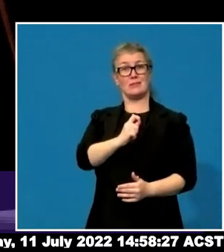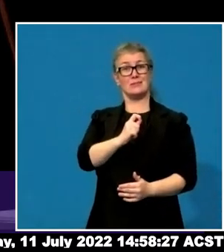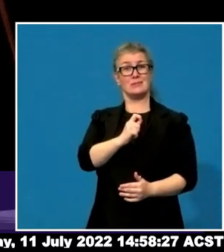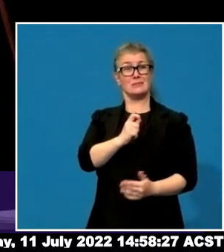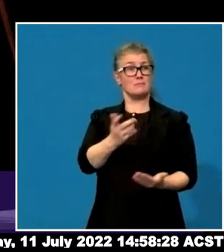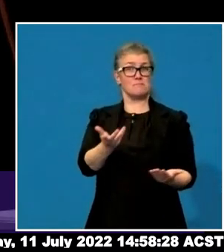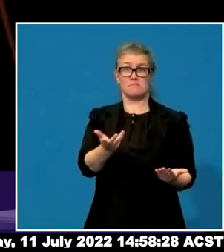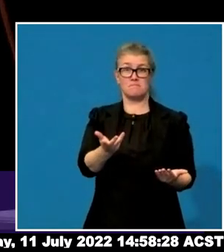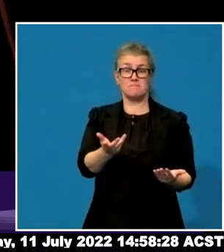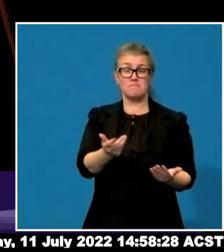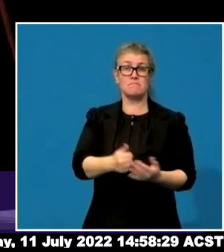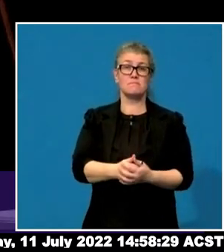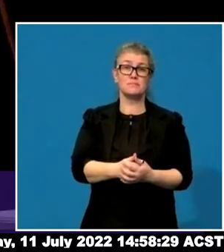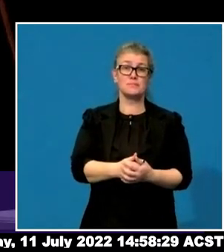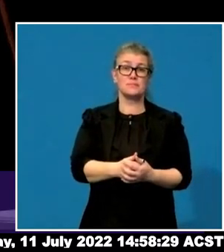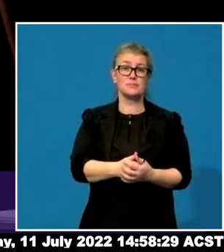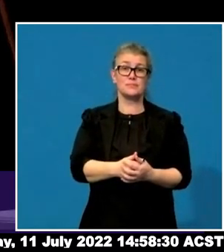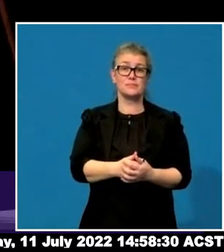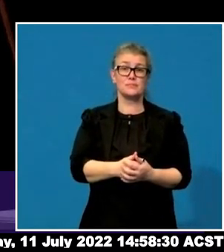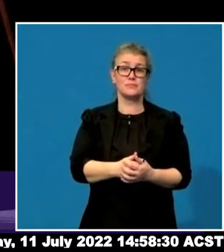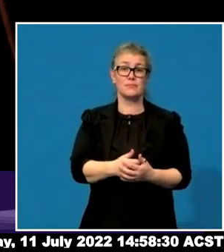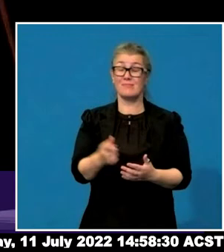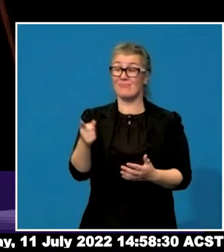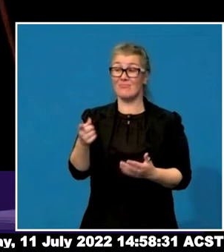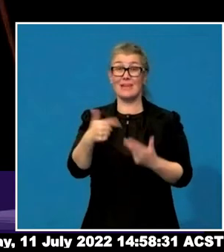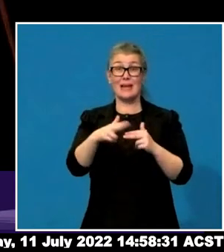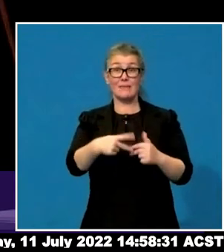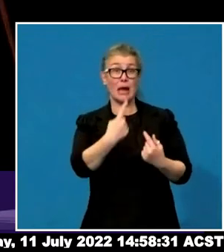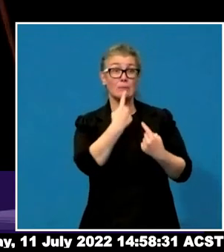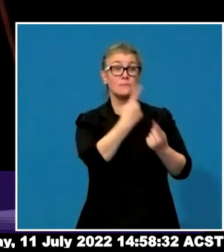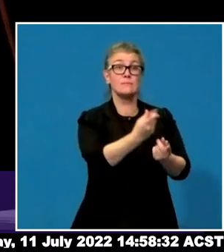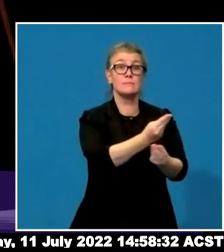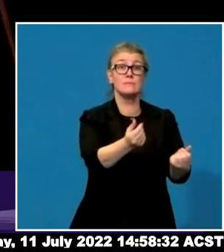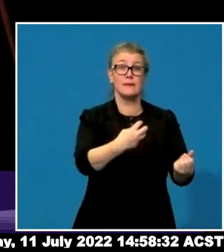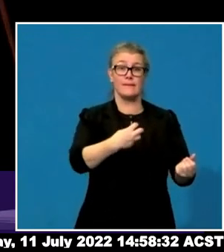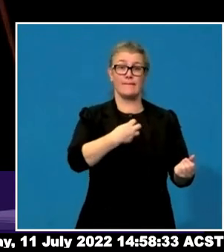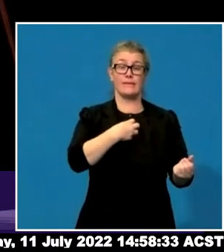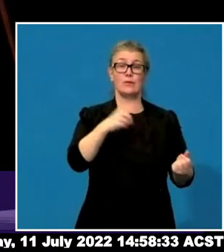to be able to disclose, for the fear that they are going to be taken by, in this case, Territory Families.